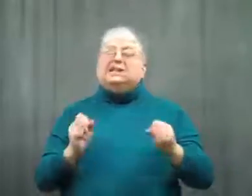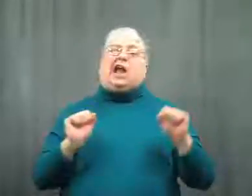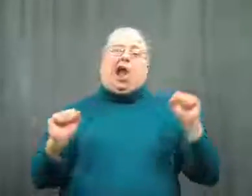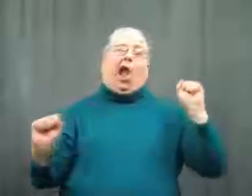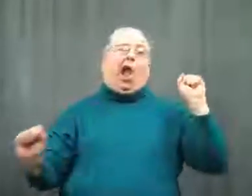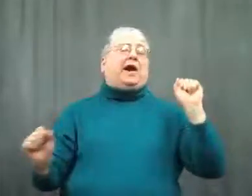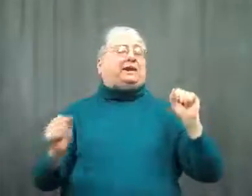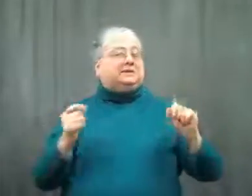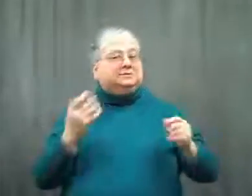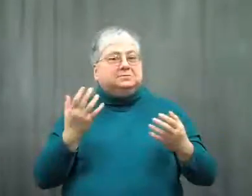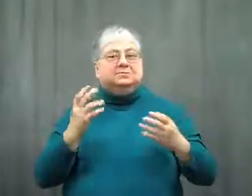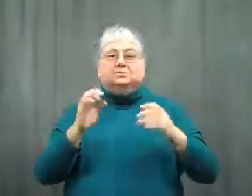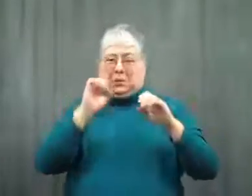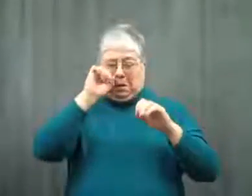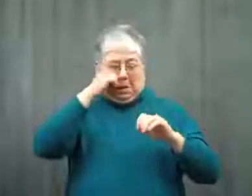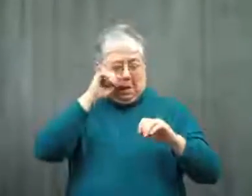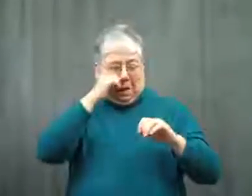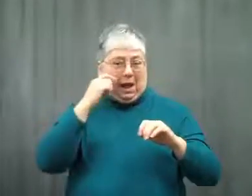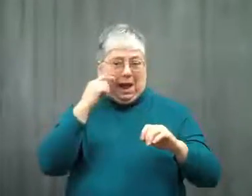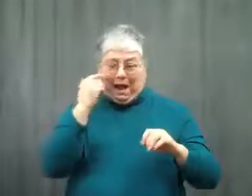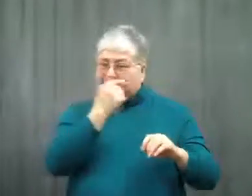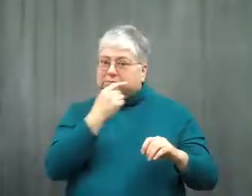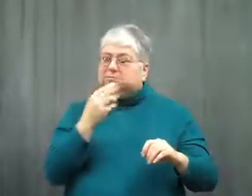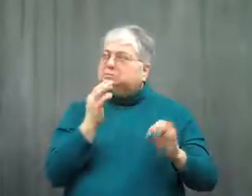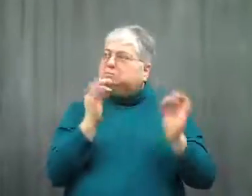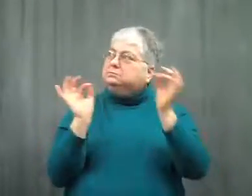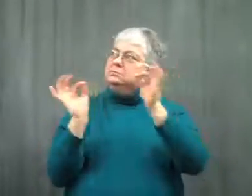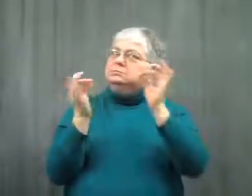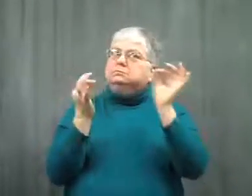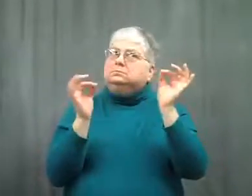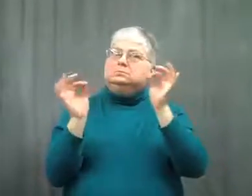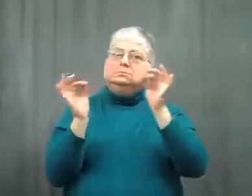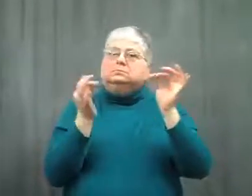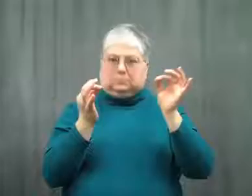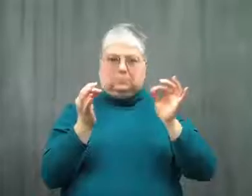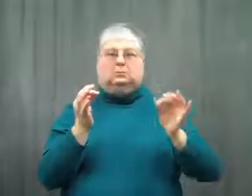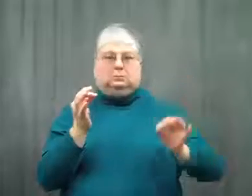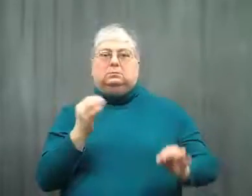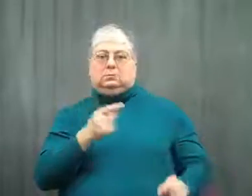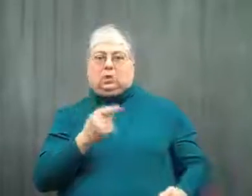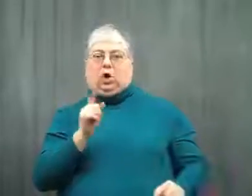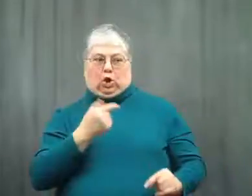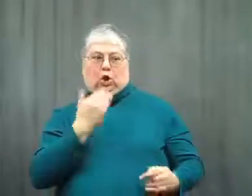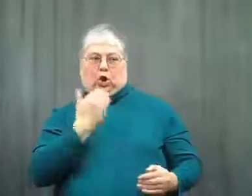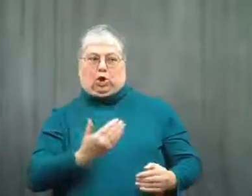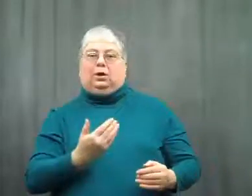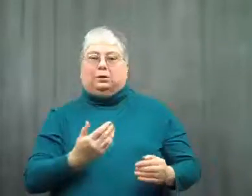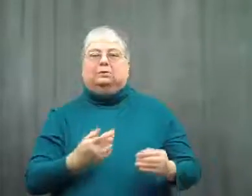She yawned, rubbed her eyes, and looked around. She was looking good.